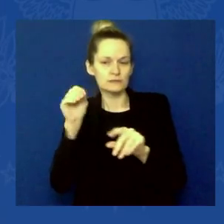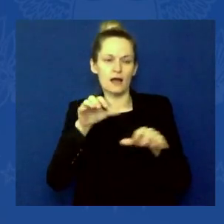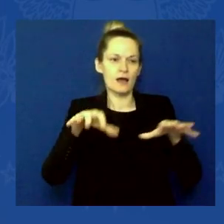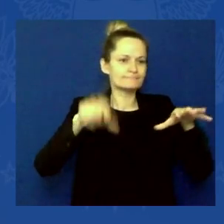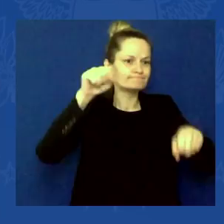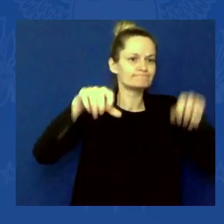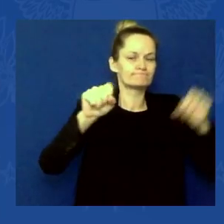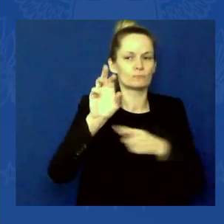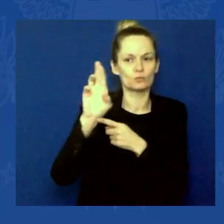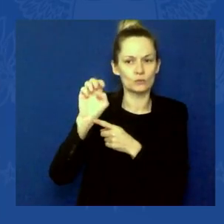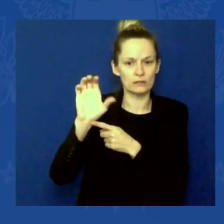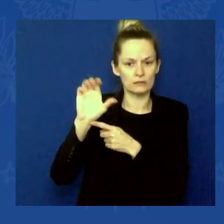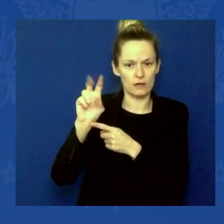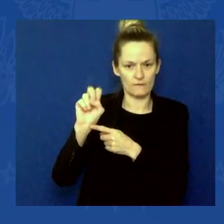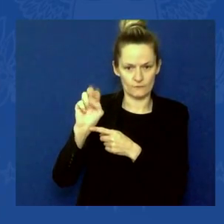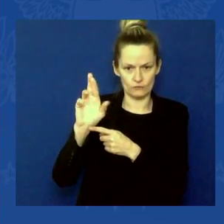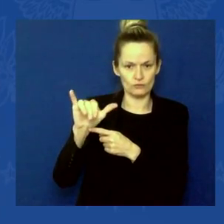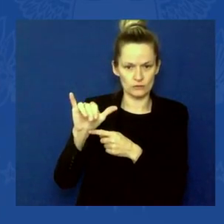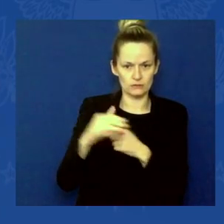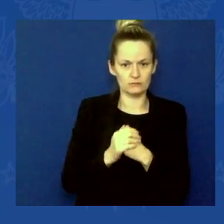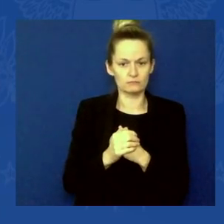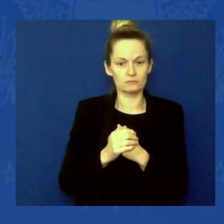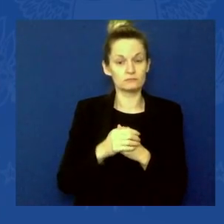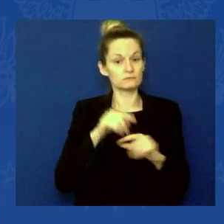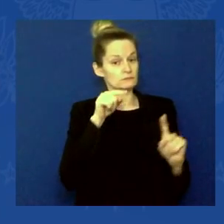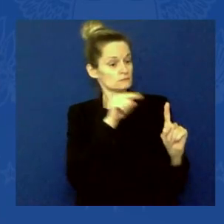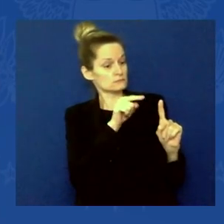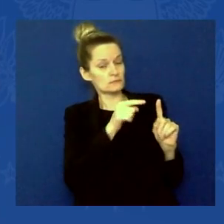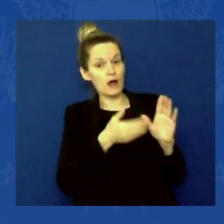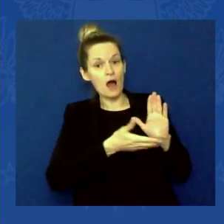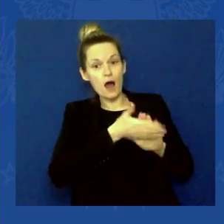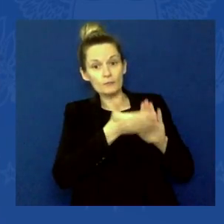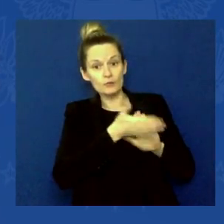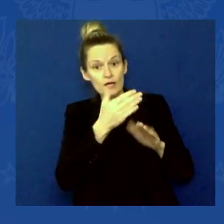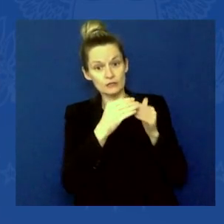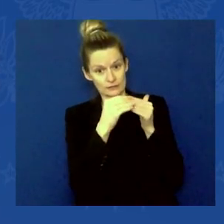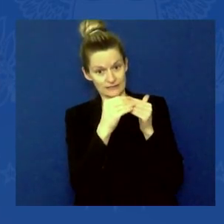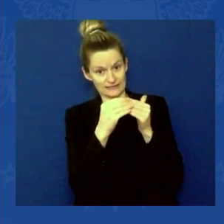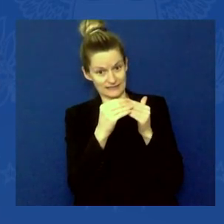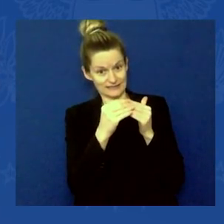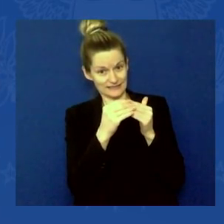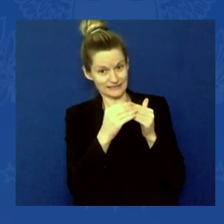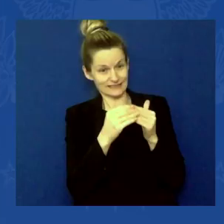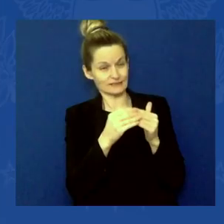than Deanne Criswell of the -- of FEMA.